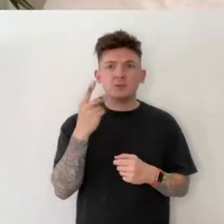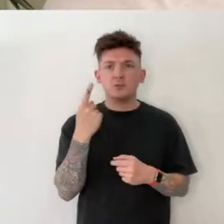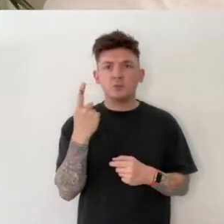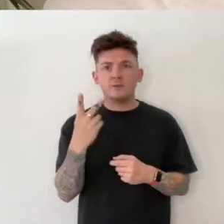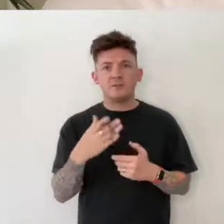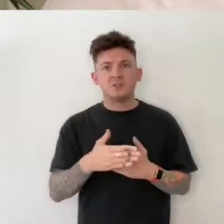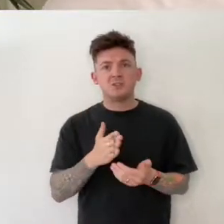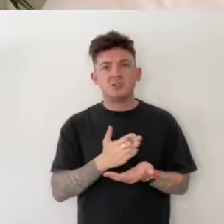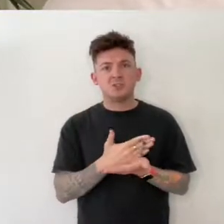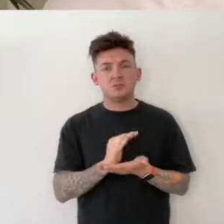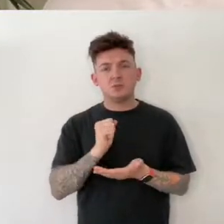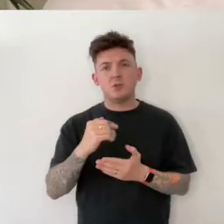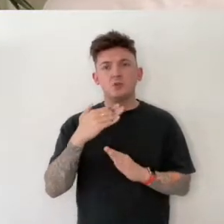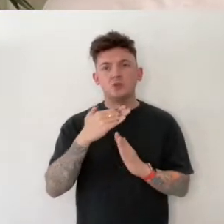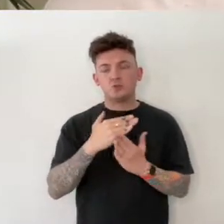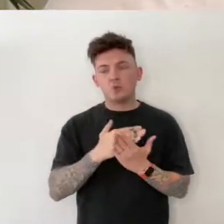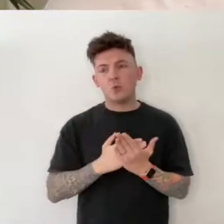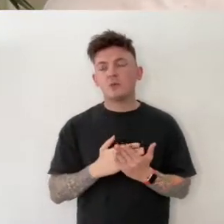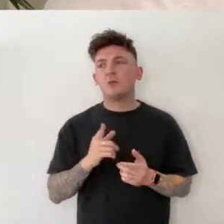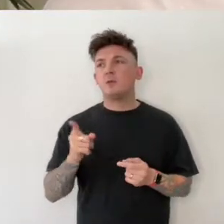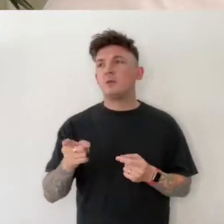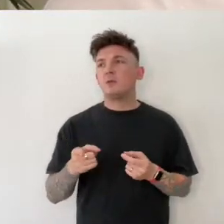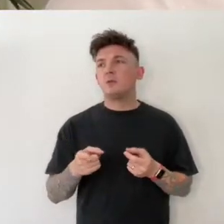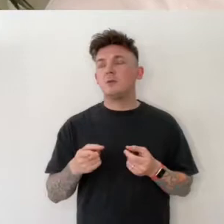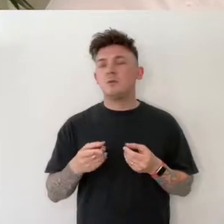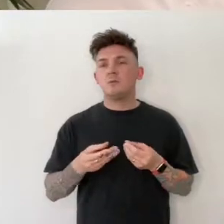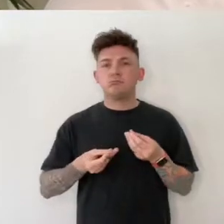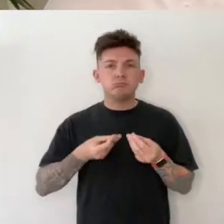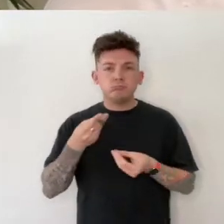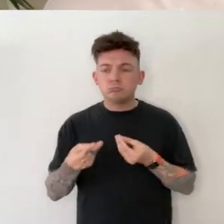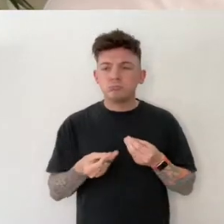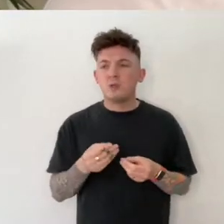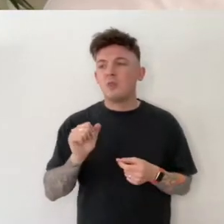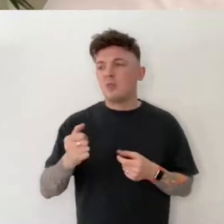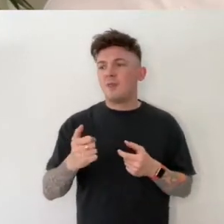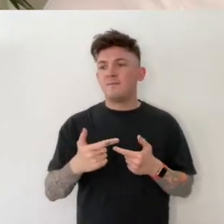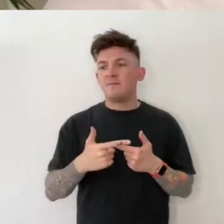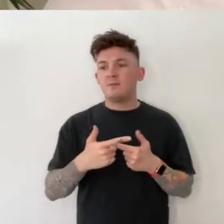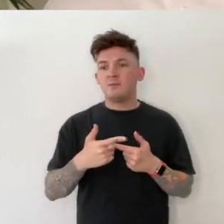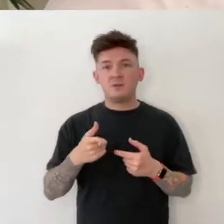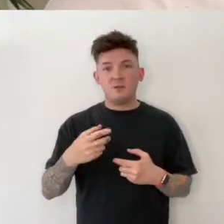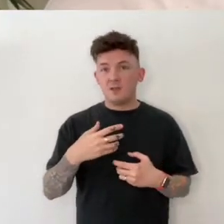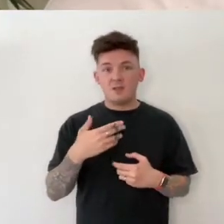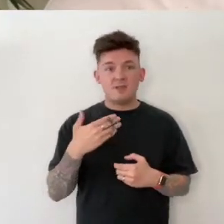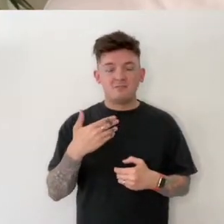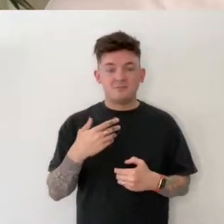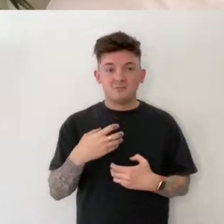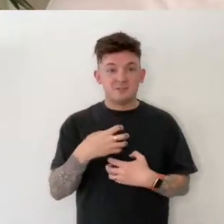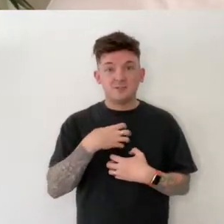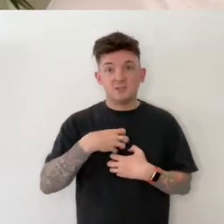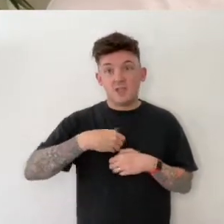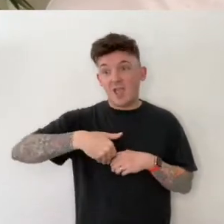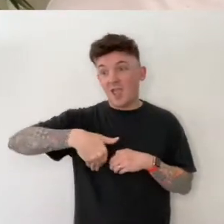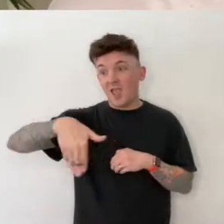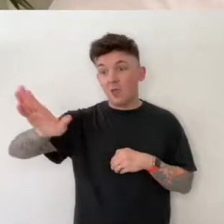put someone off because this person was saying they had dared to go out in a major city in